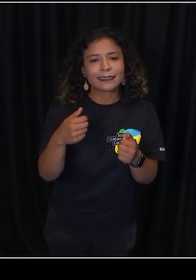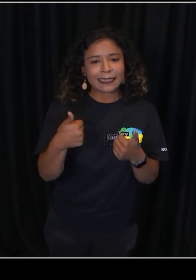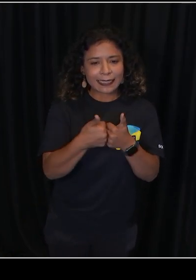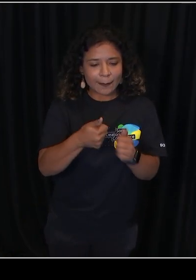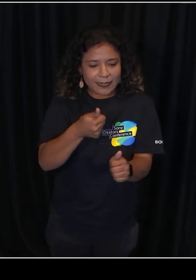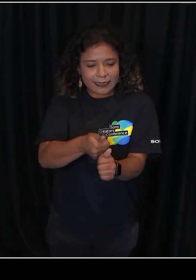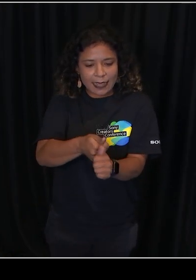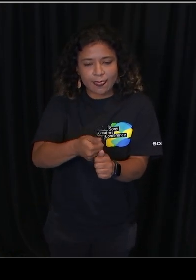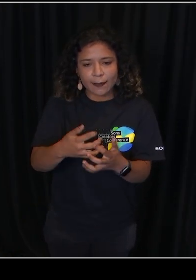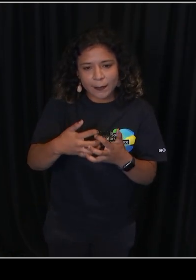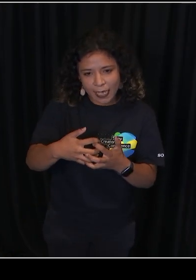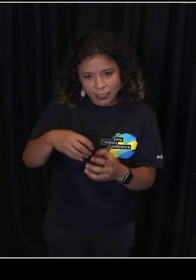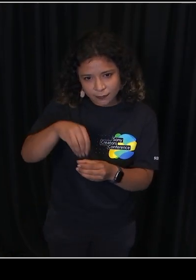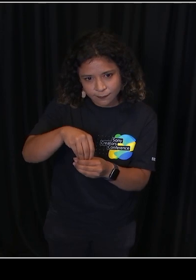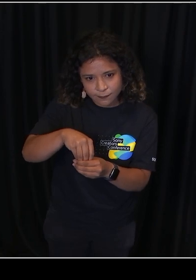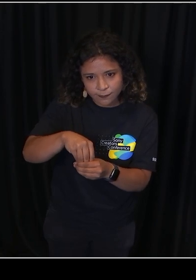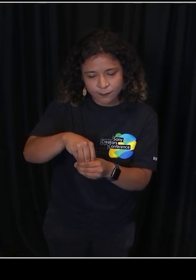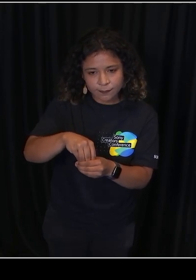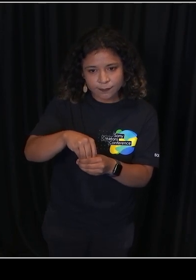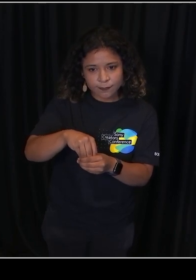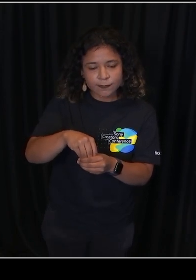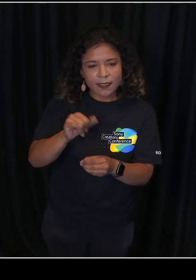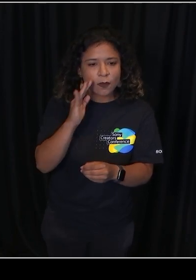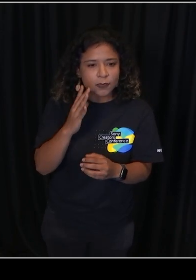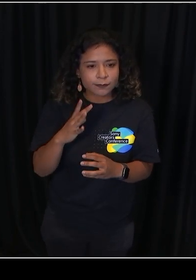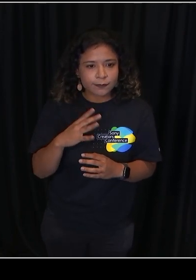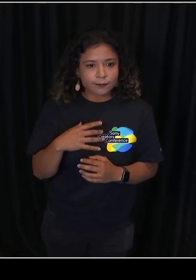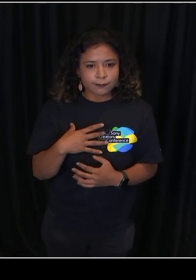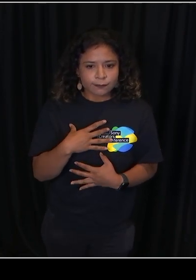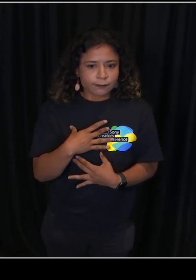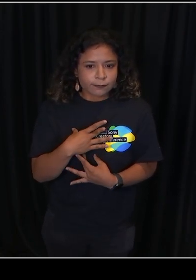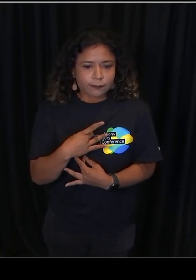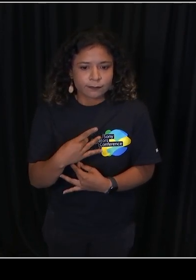taking from with the game industry, quite important